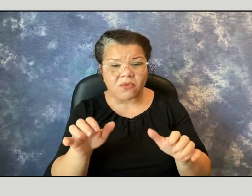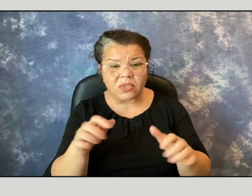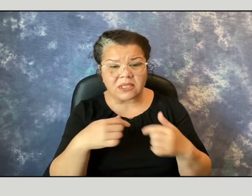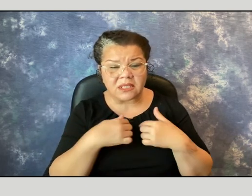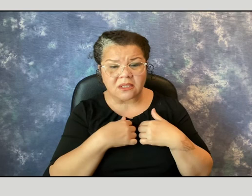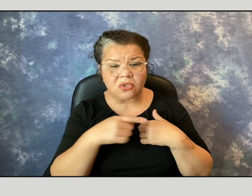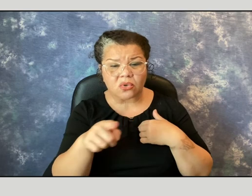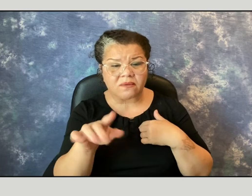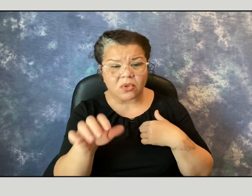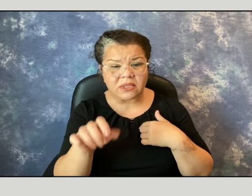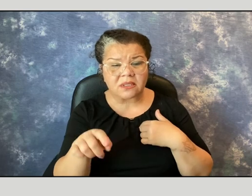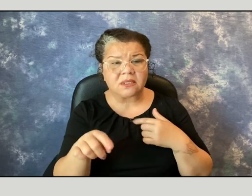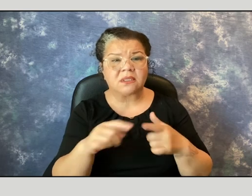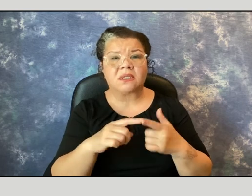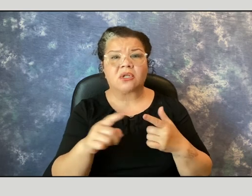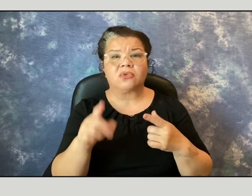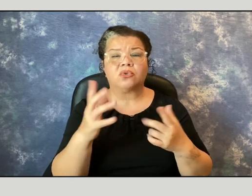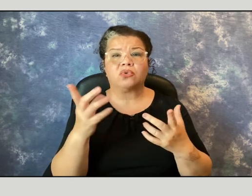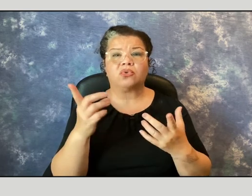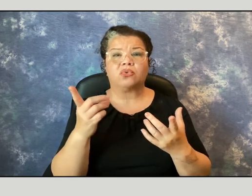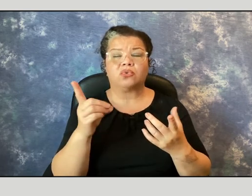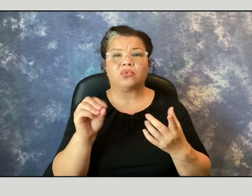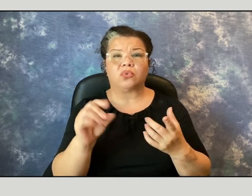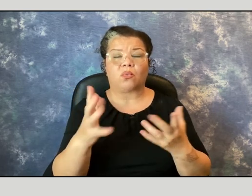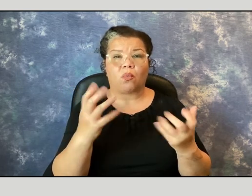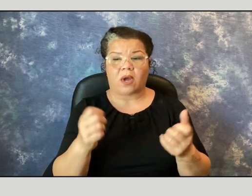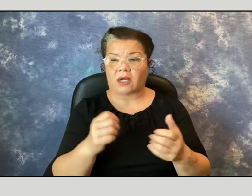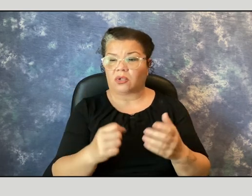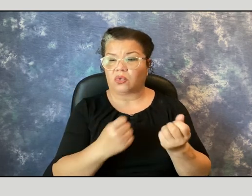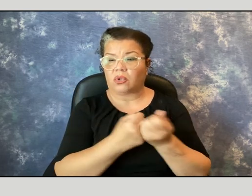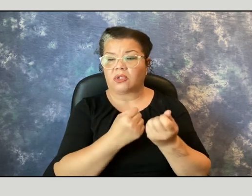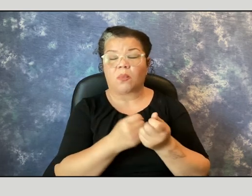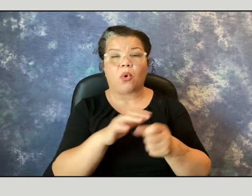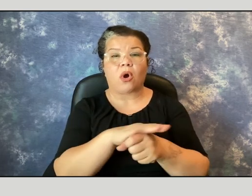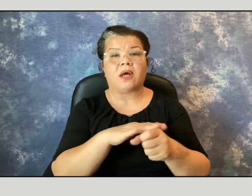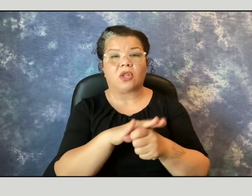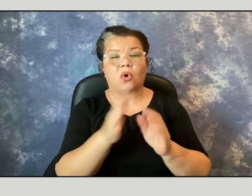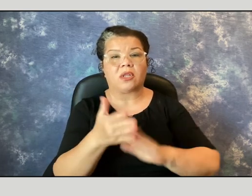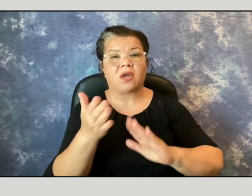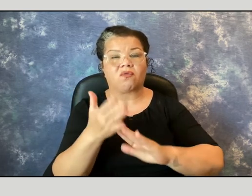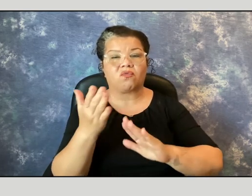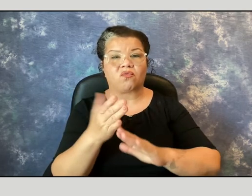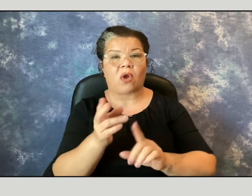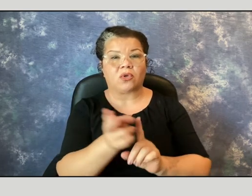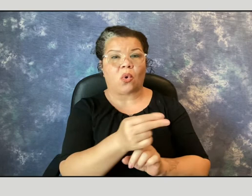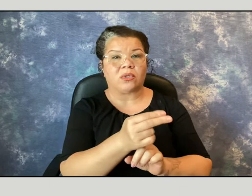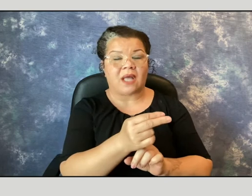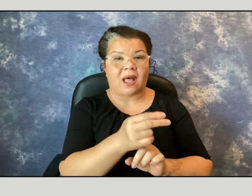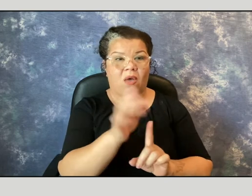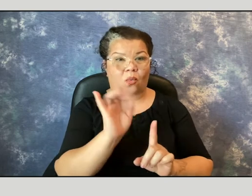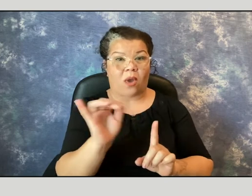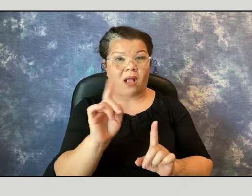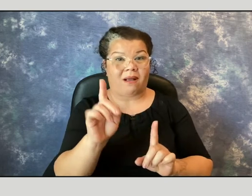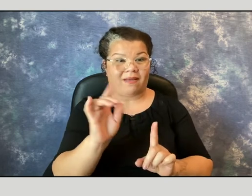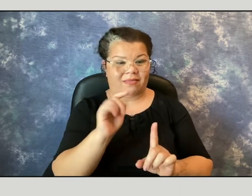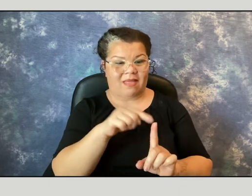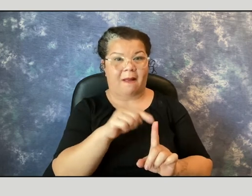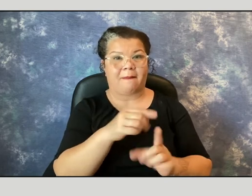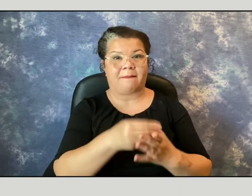do you want to support a locally run hotel where that money is going to stay in a community,